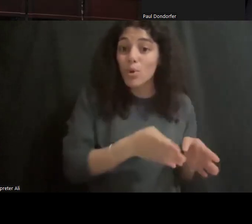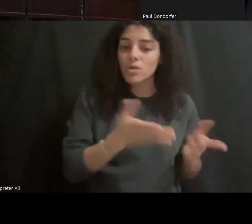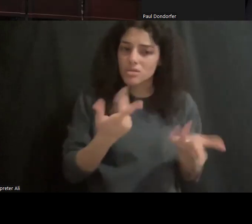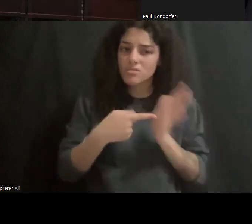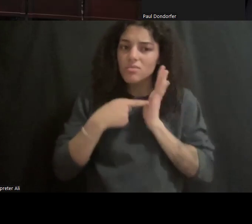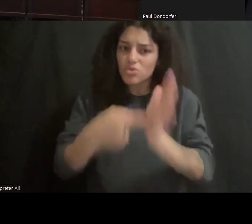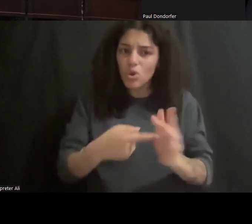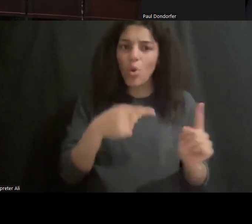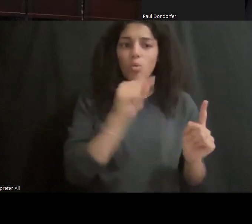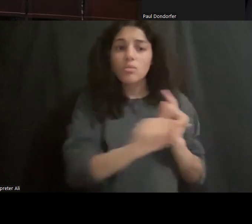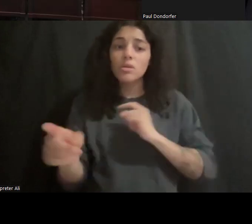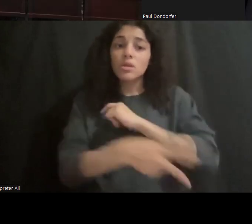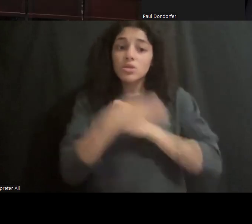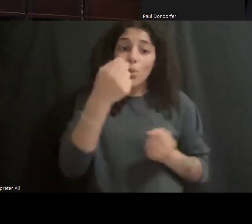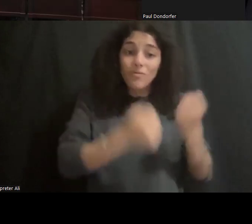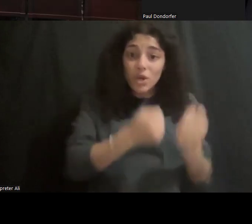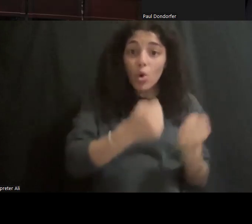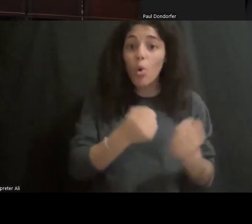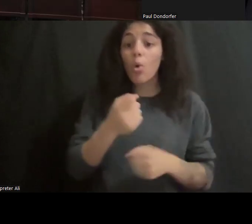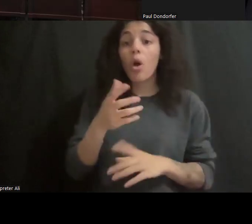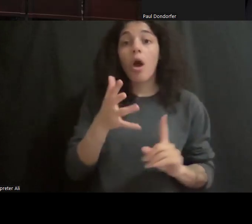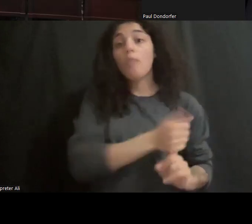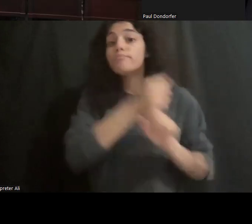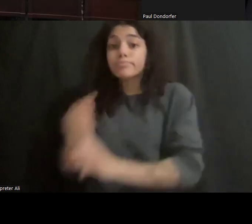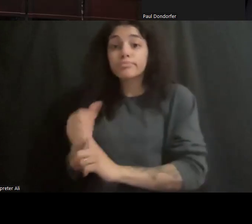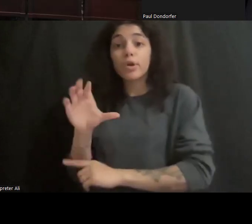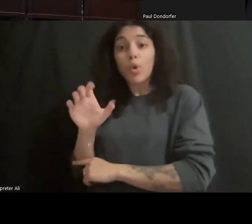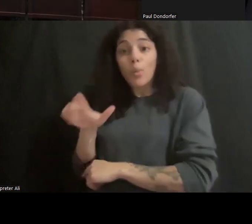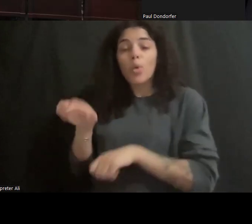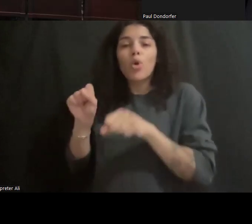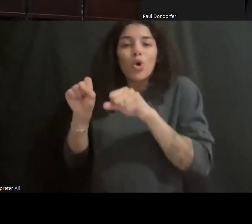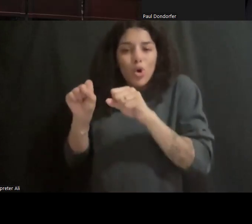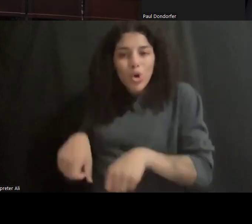caught in my community could have resulted in a tragedy had they not been stopped as a result